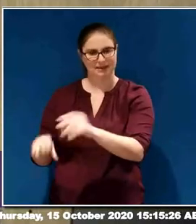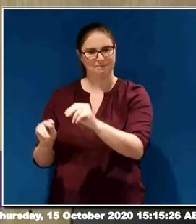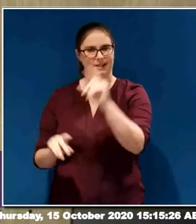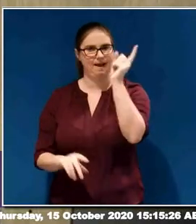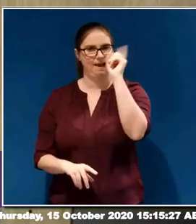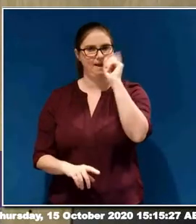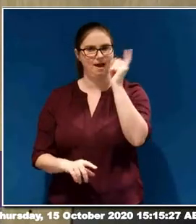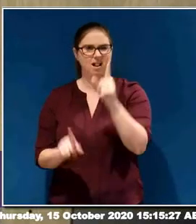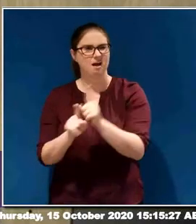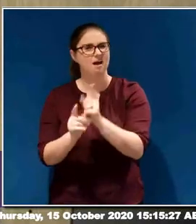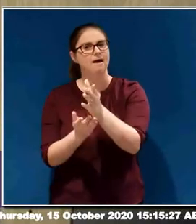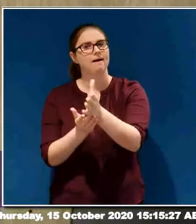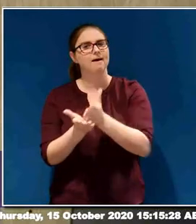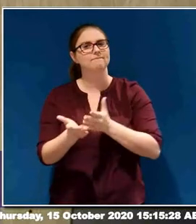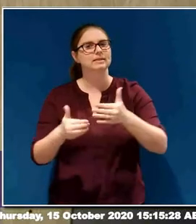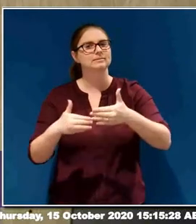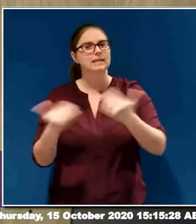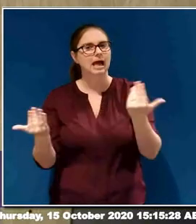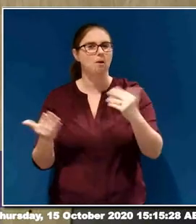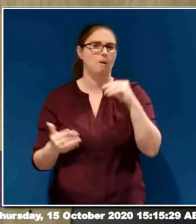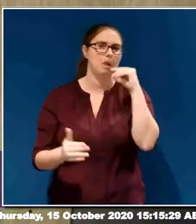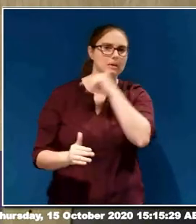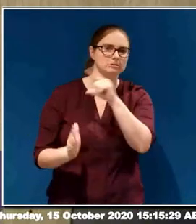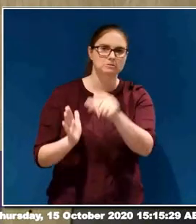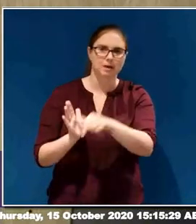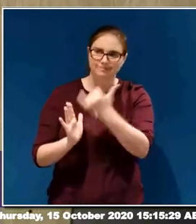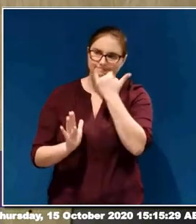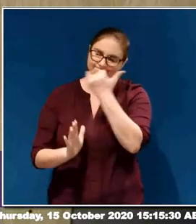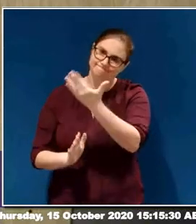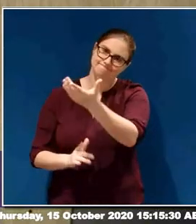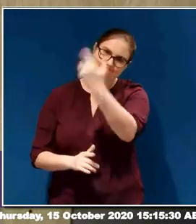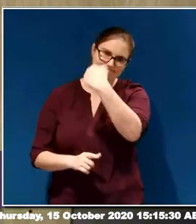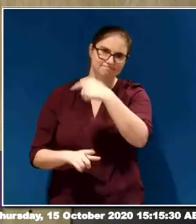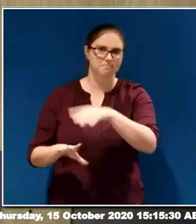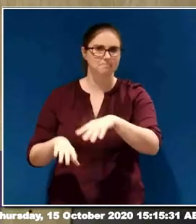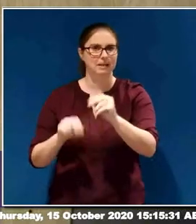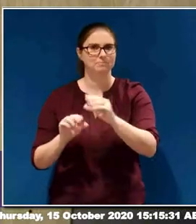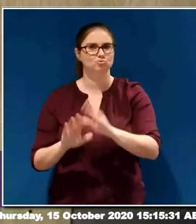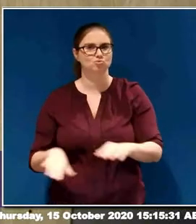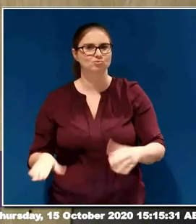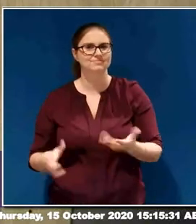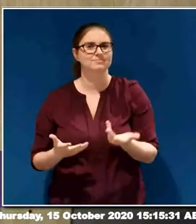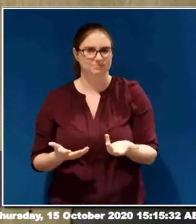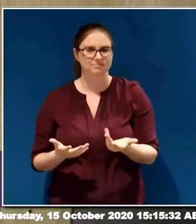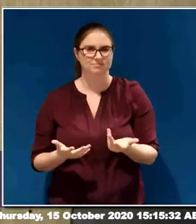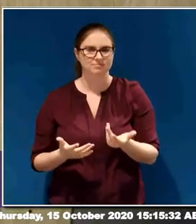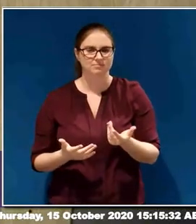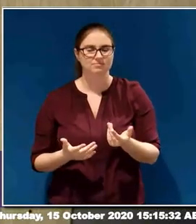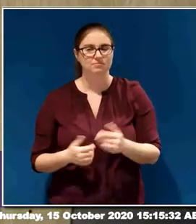carers, which is about "We've only got enough teacher aide time for, you know,